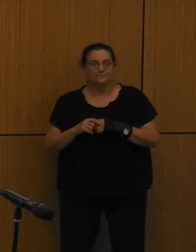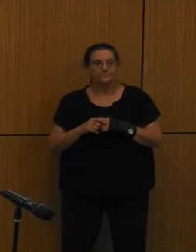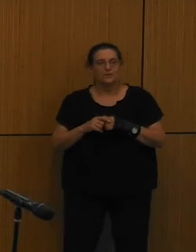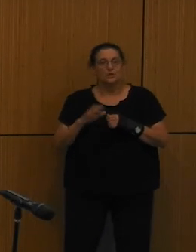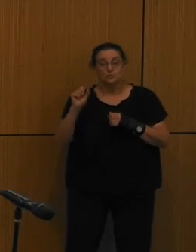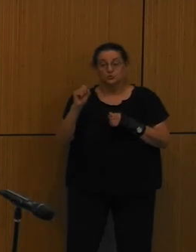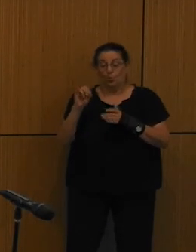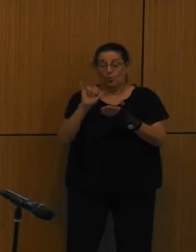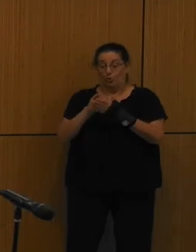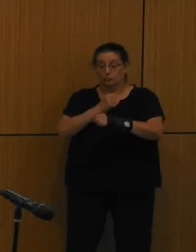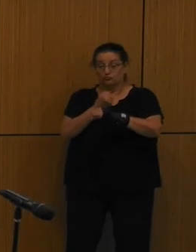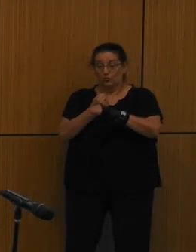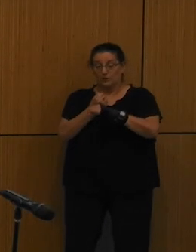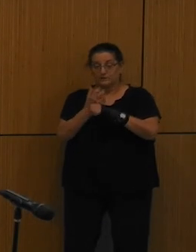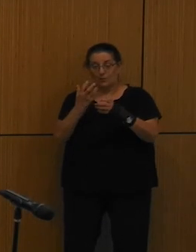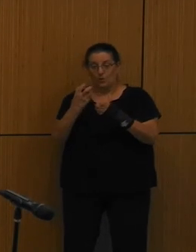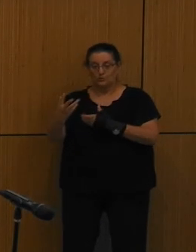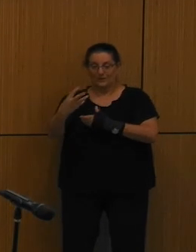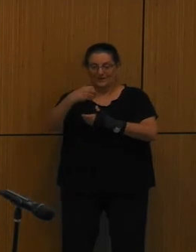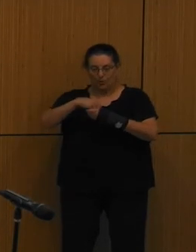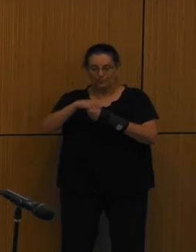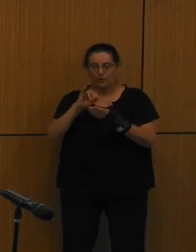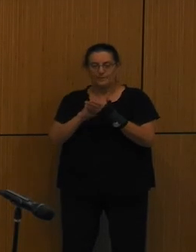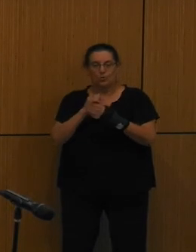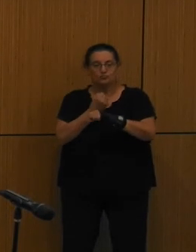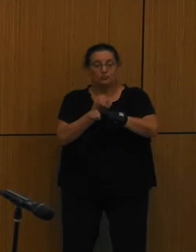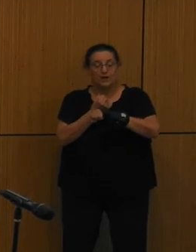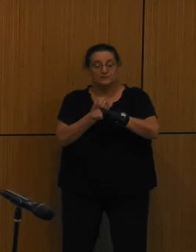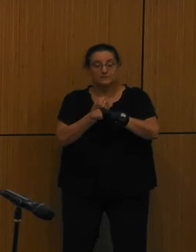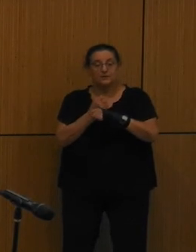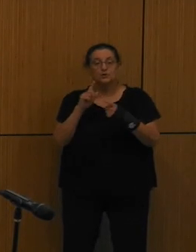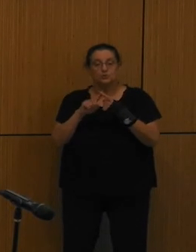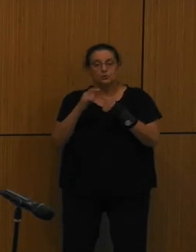And they want to incorporate the boulders into the final, you know, sort of garden